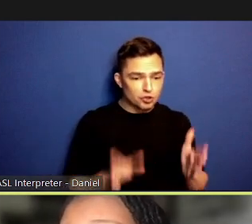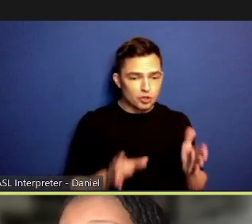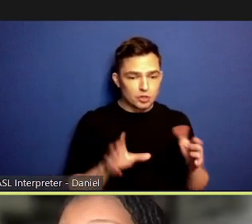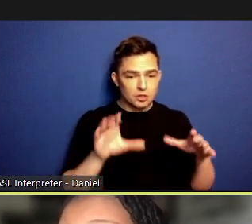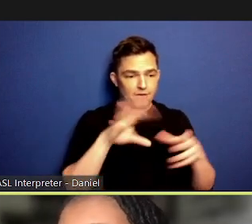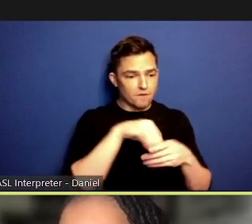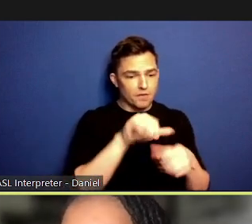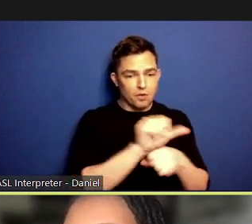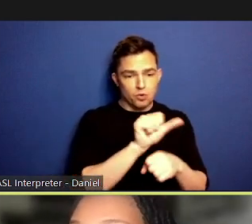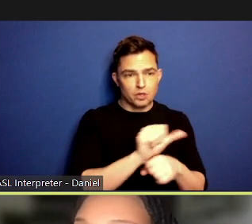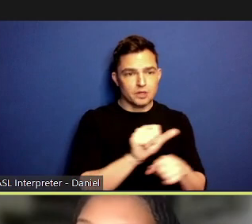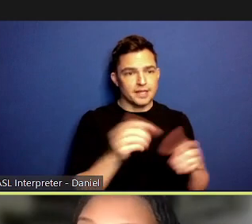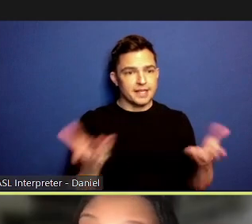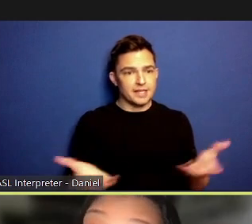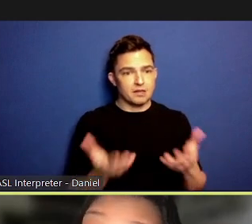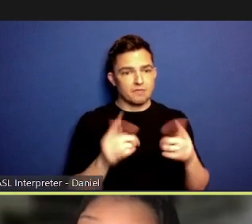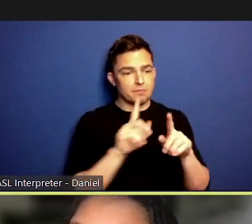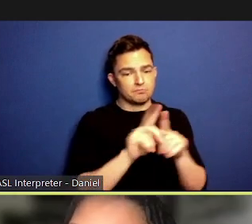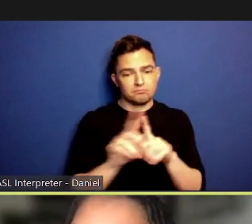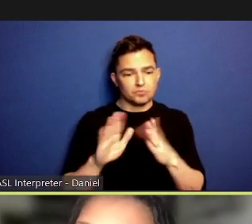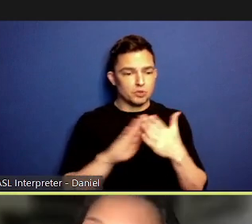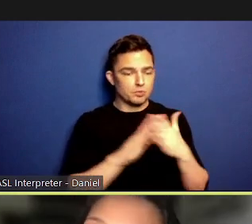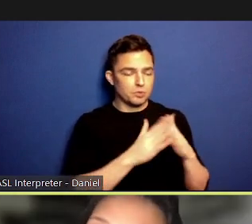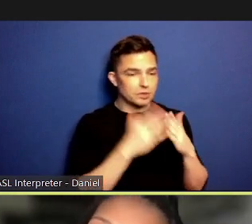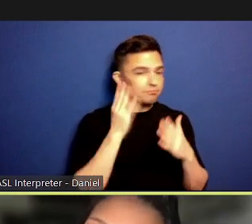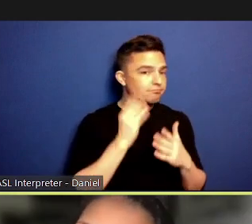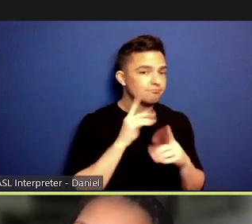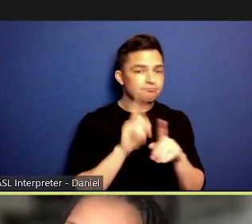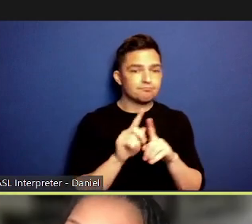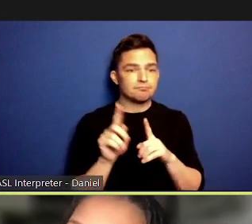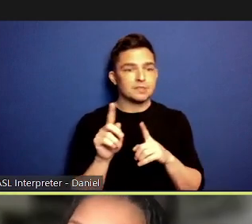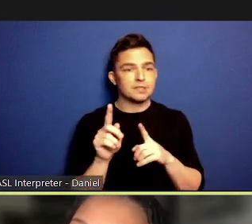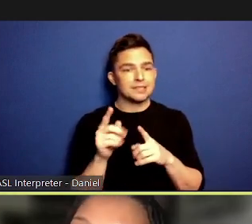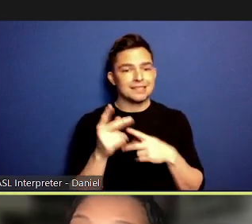communities that experience a particular type of spiritual violence and anti-blackness?